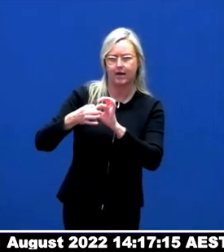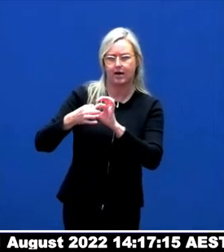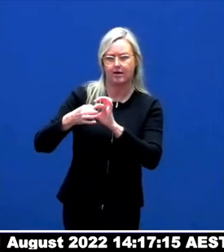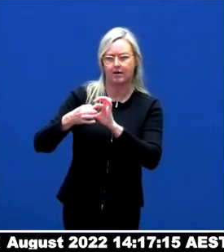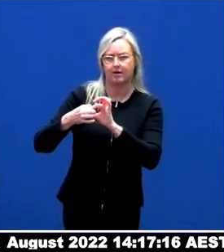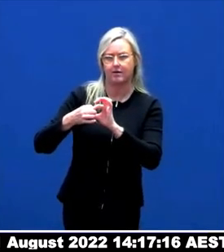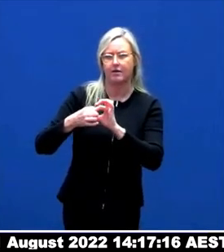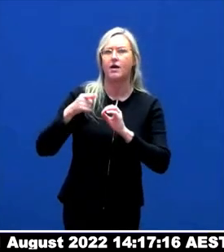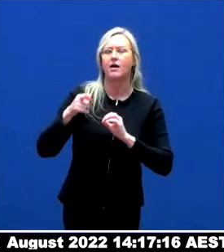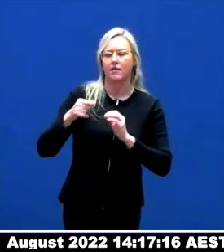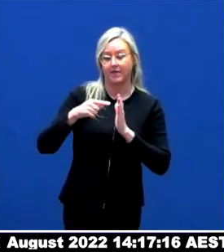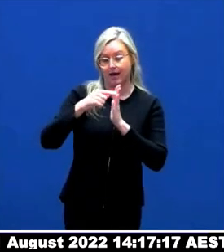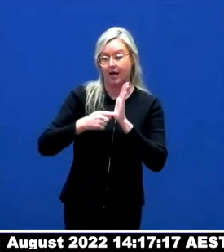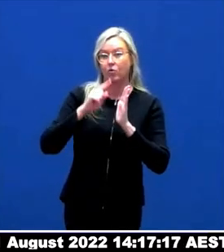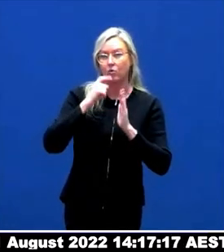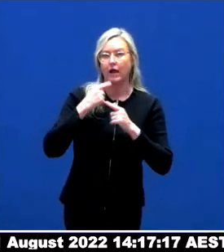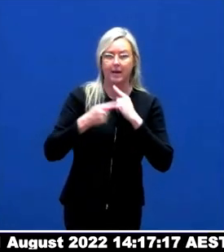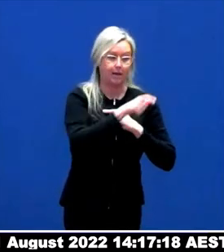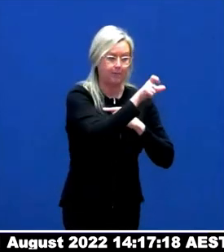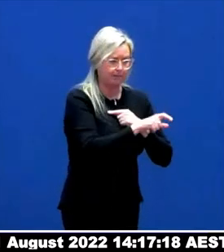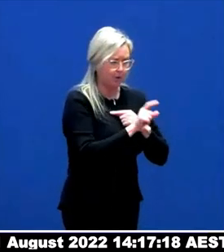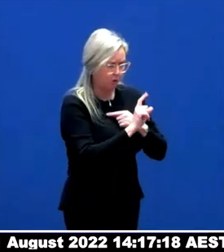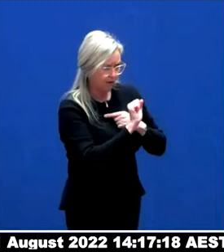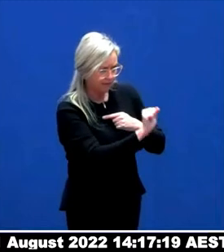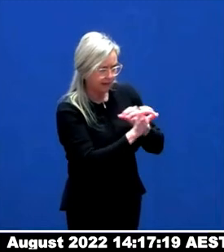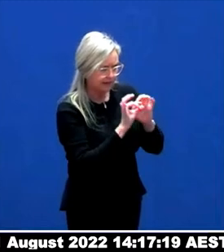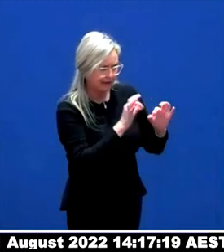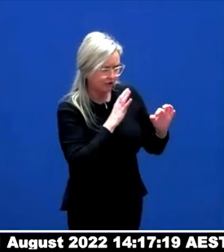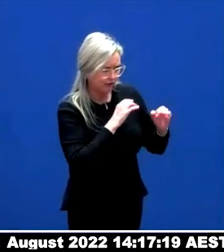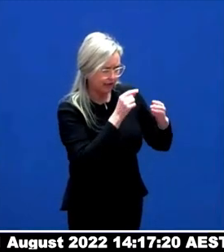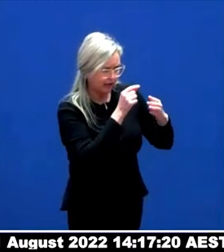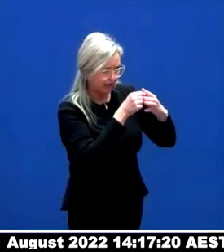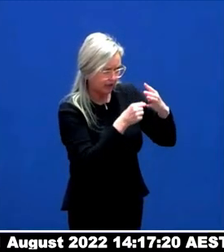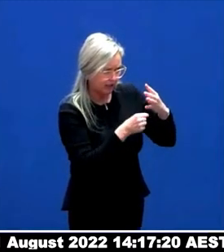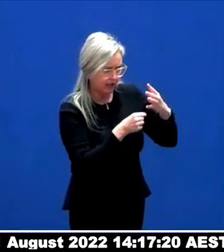the vulnerabilities might be for each participant and outlines what services we